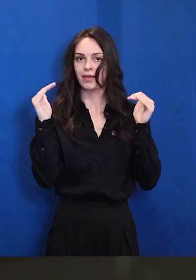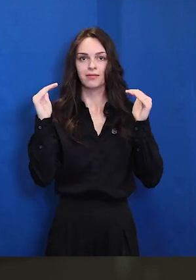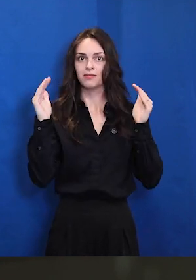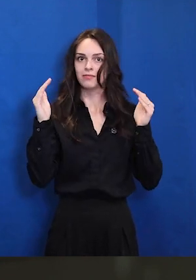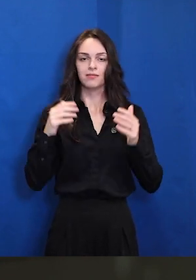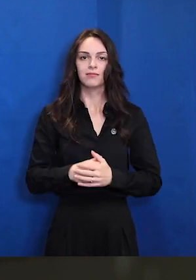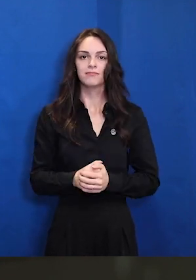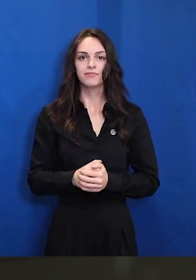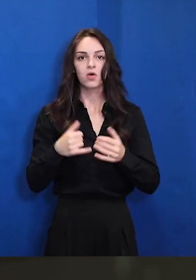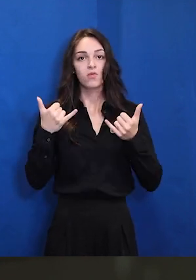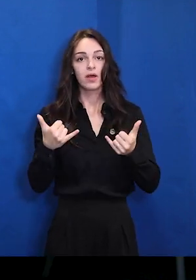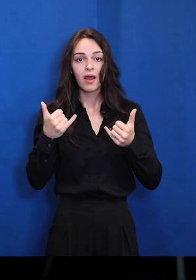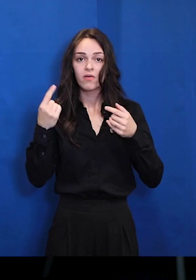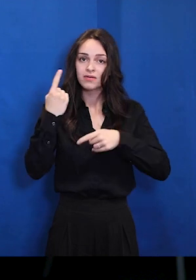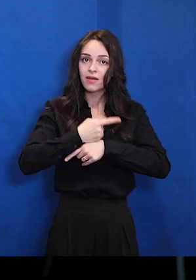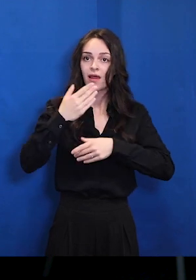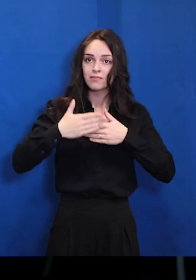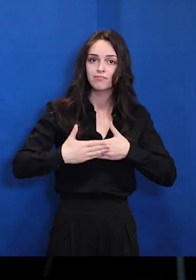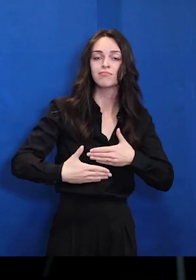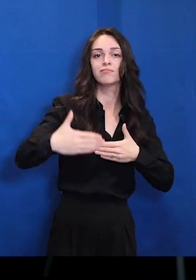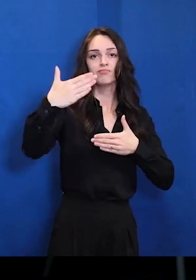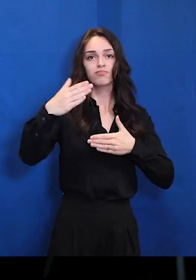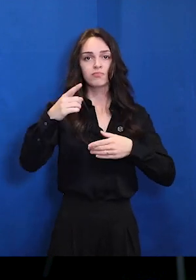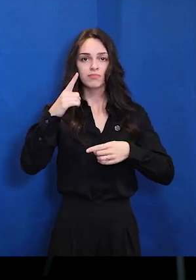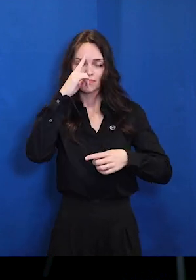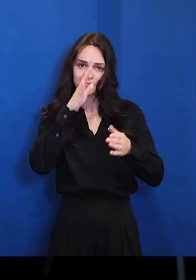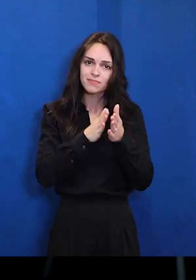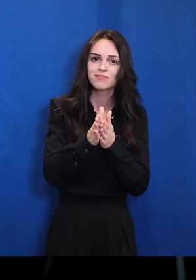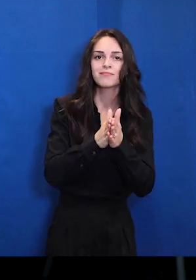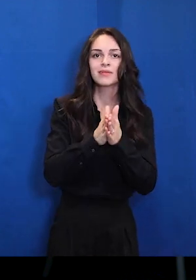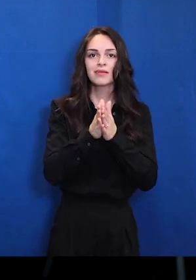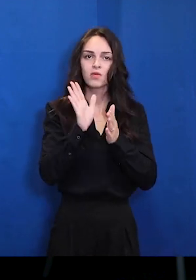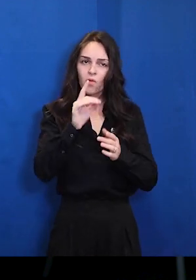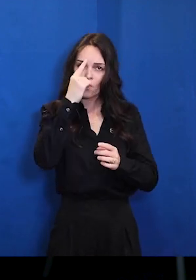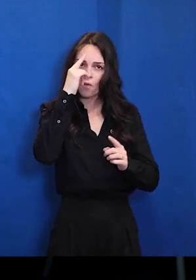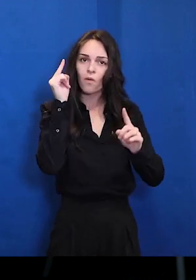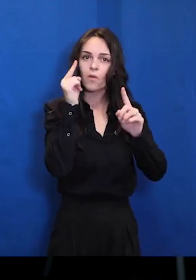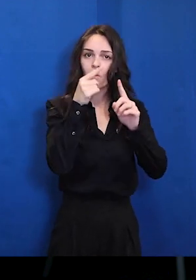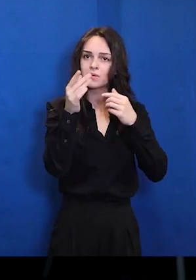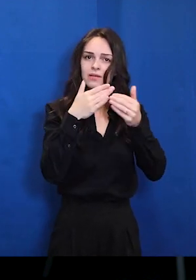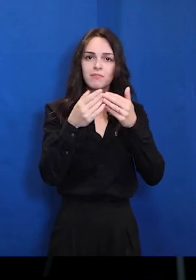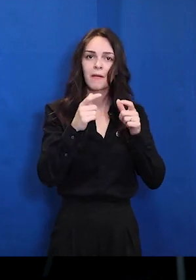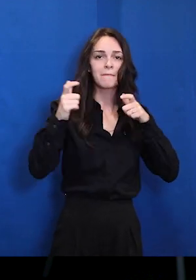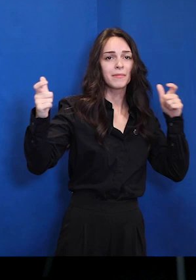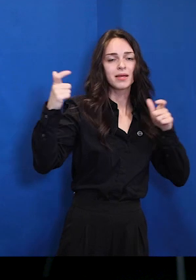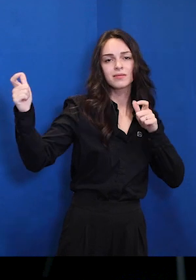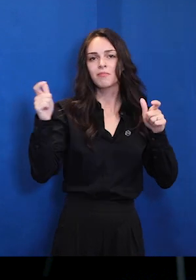what the future will hold. So let every action you take from this day forward be deliberate. Always keeping in mind your goals, however